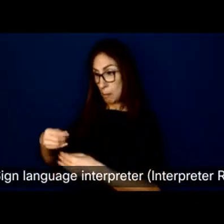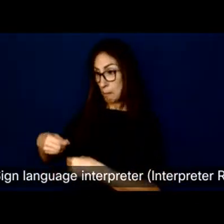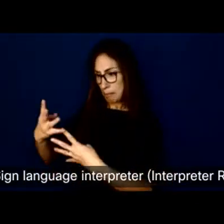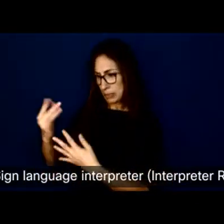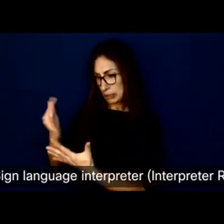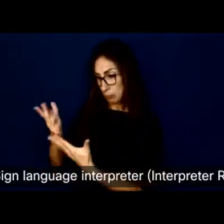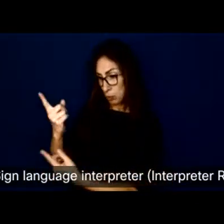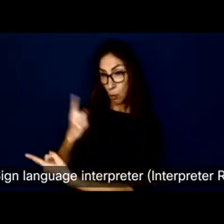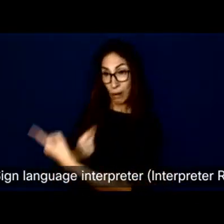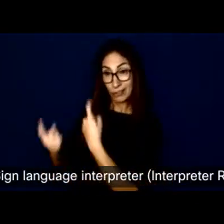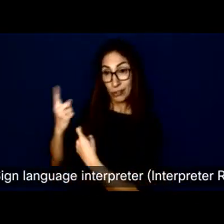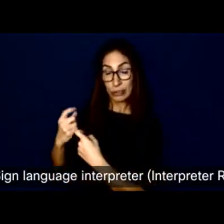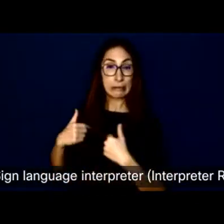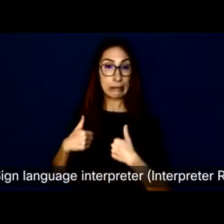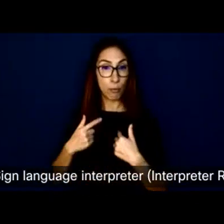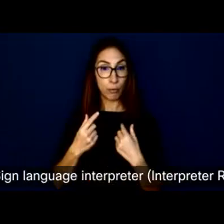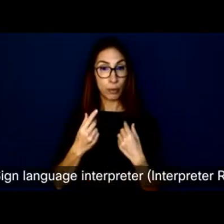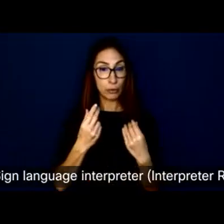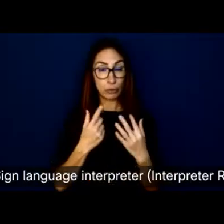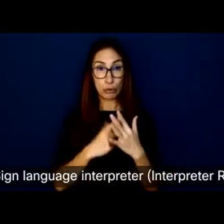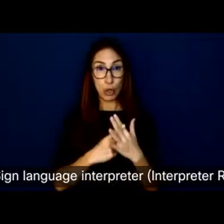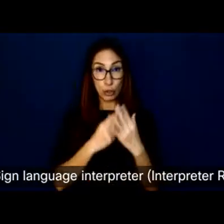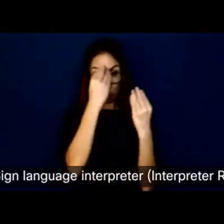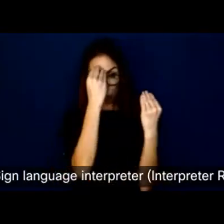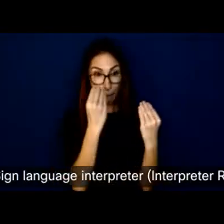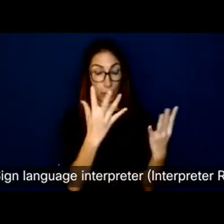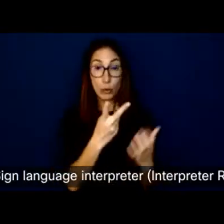and this will be to both Terri and Bridgette. Both of you can